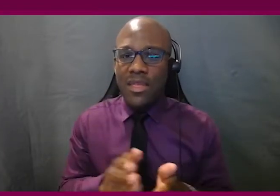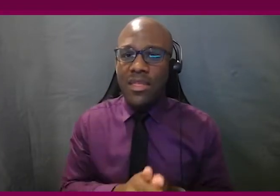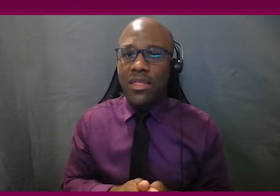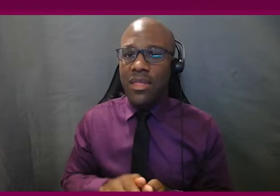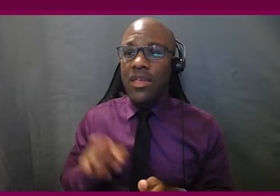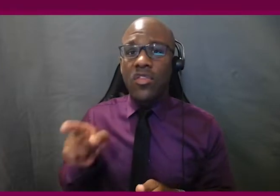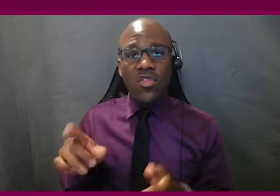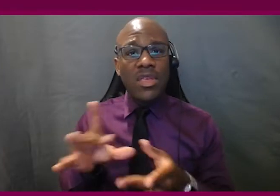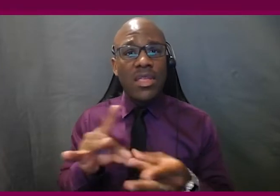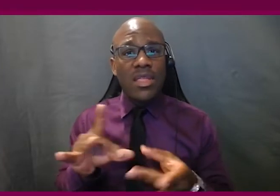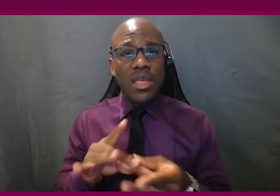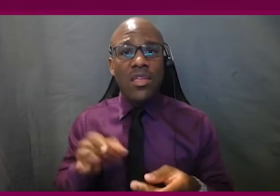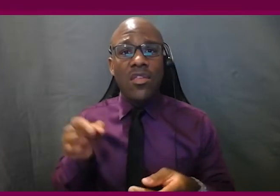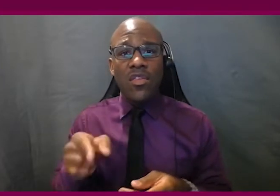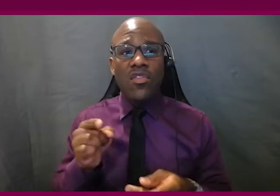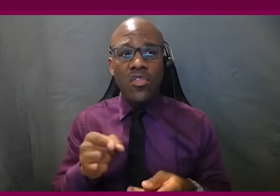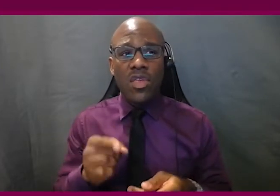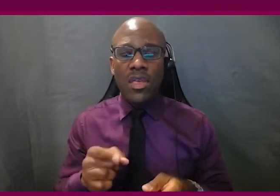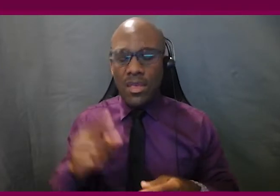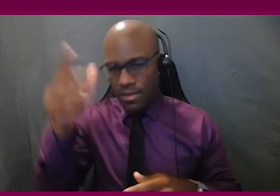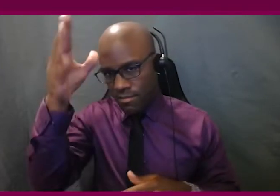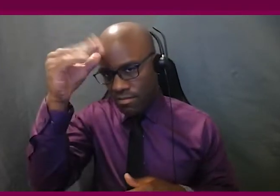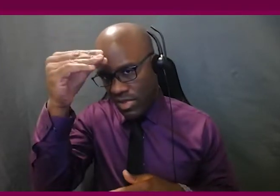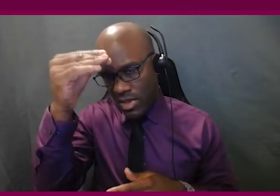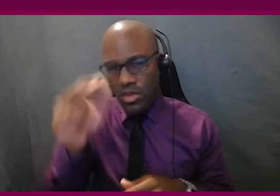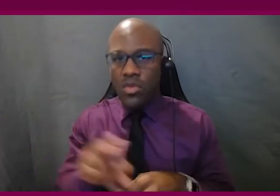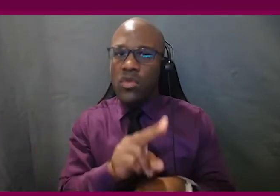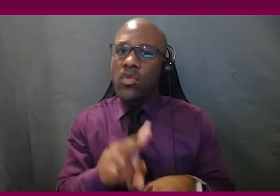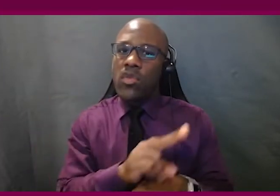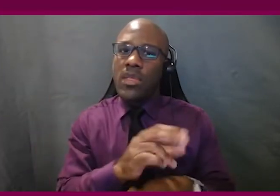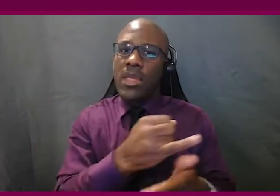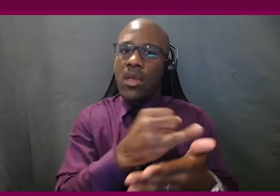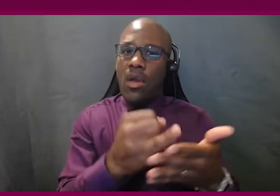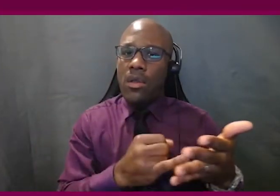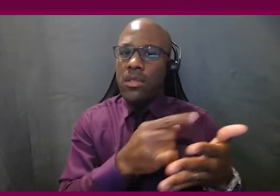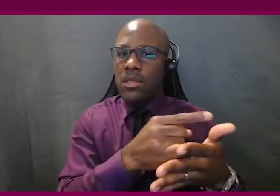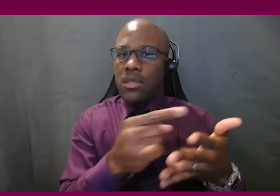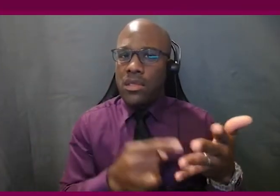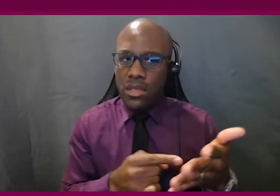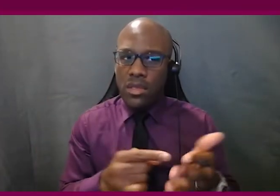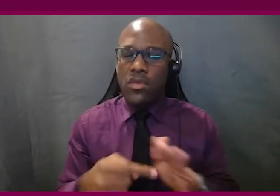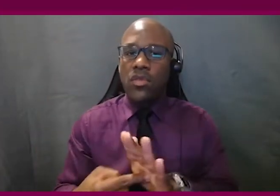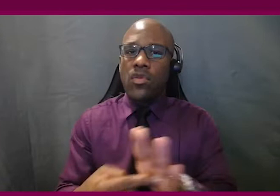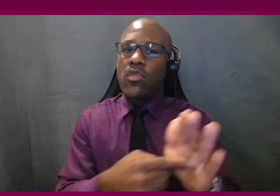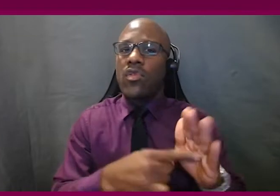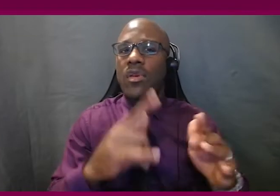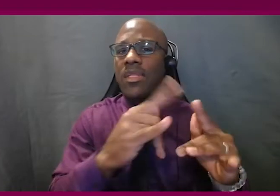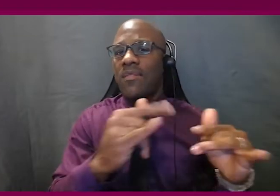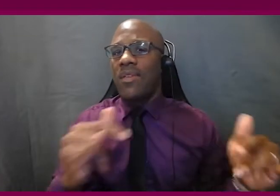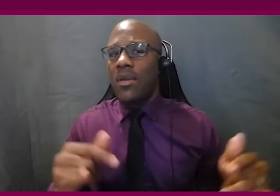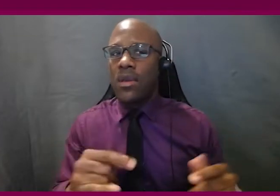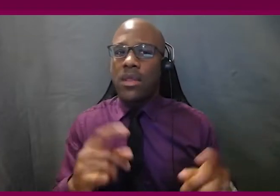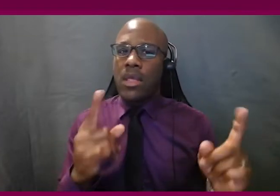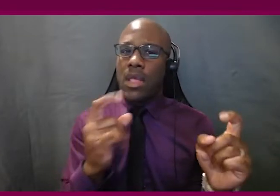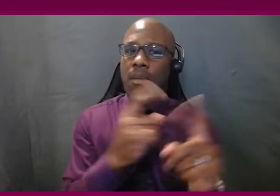In her own words, Bri is committed to utilizing the arts to show the varied beautiful and complex story of disability.